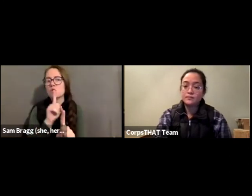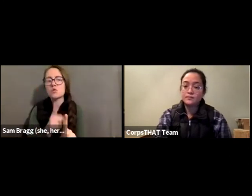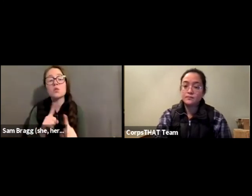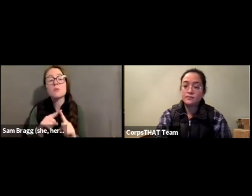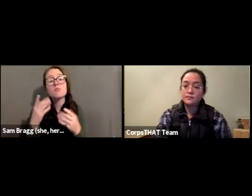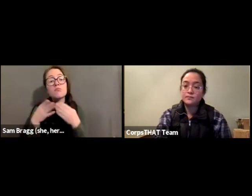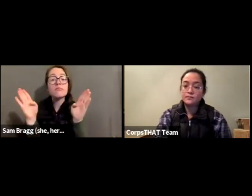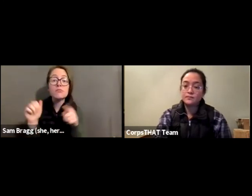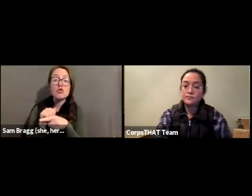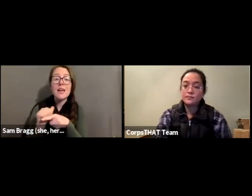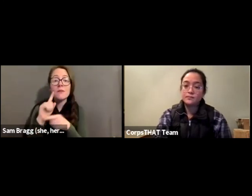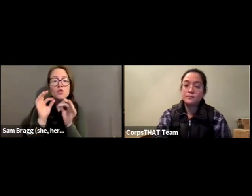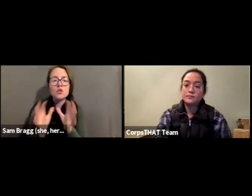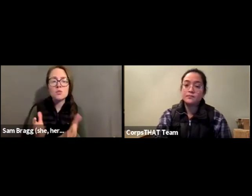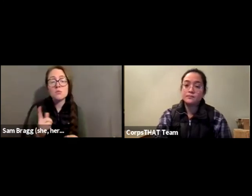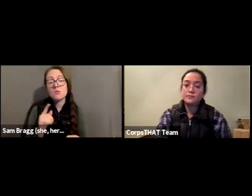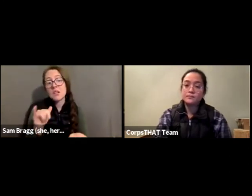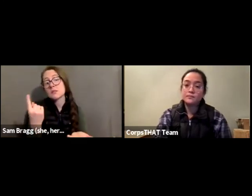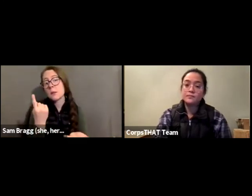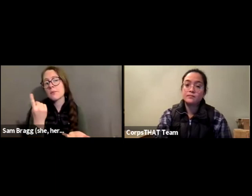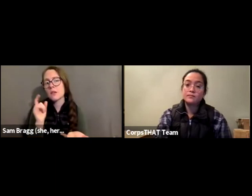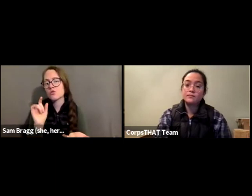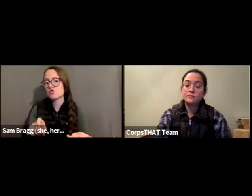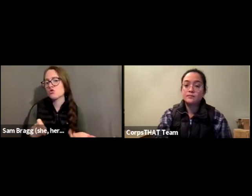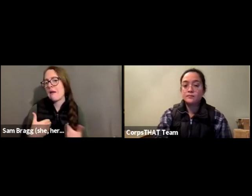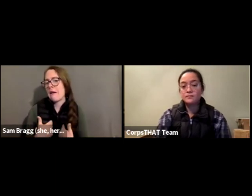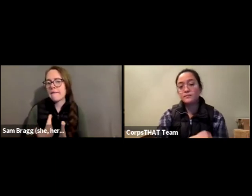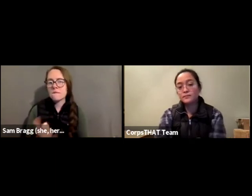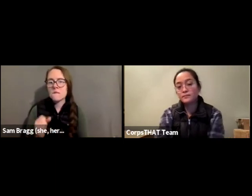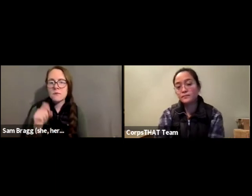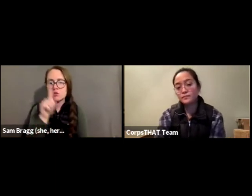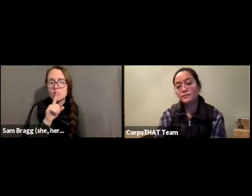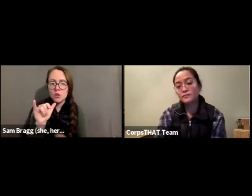skills that's that one for sure WFA but otherwise specifically for interpreters